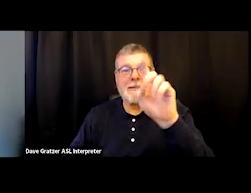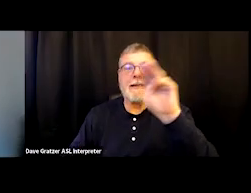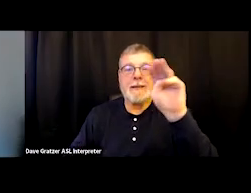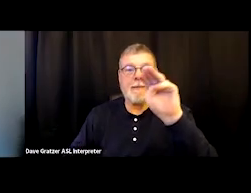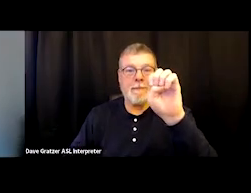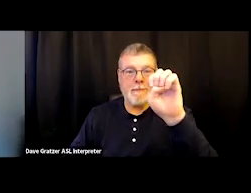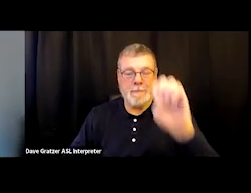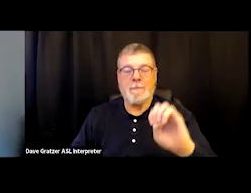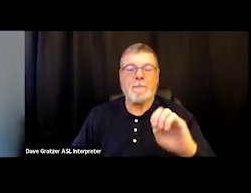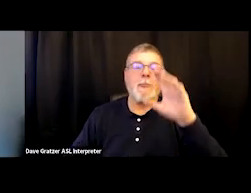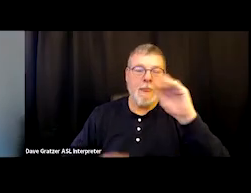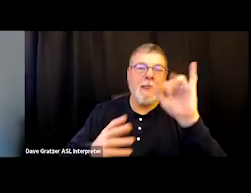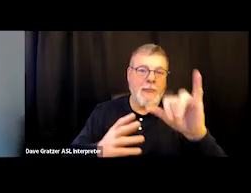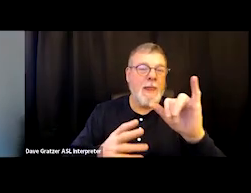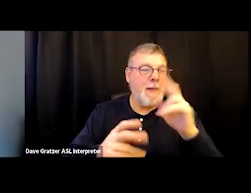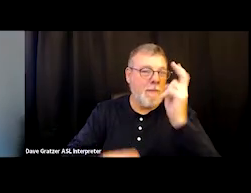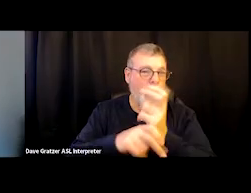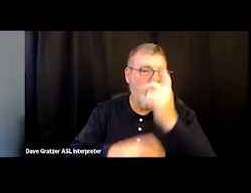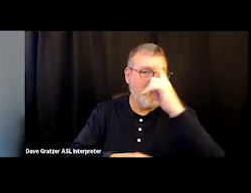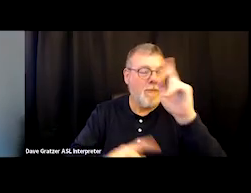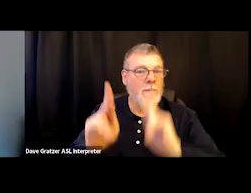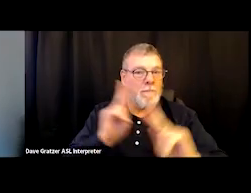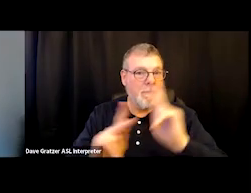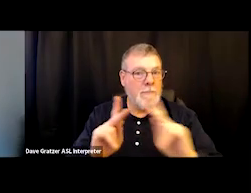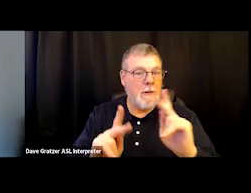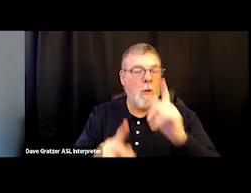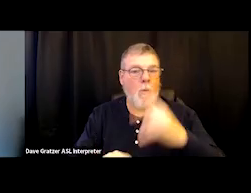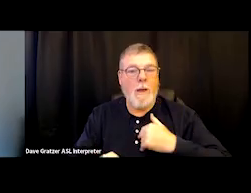And again, this can be quite difficult for folks experiencing homelessness